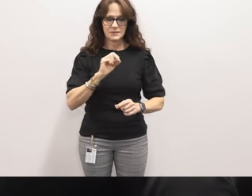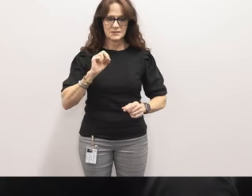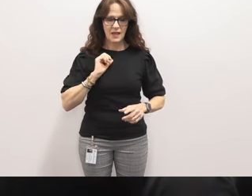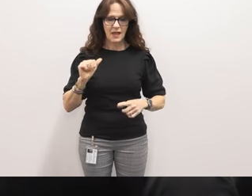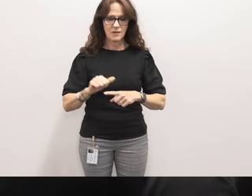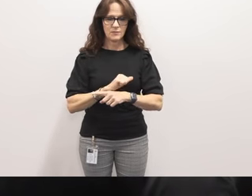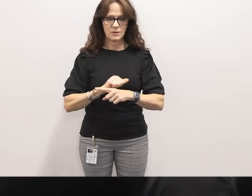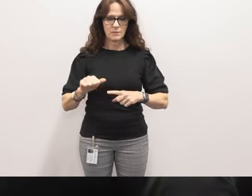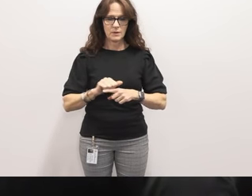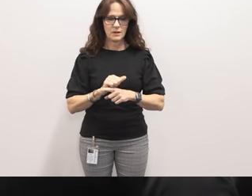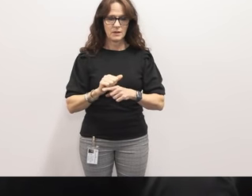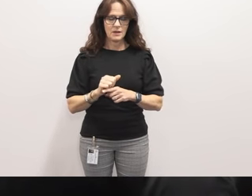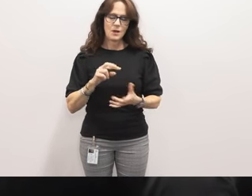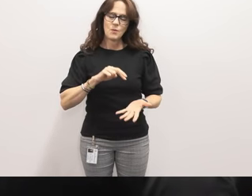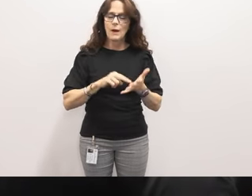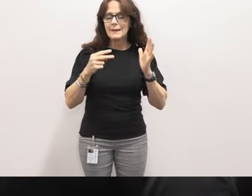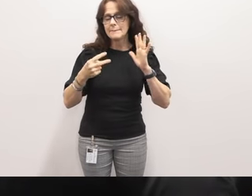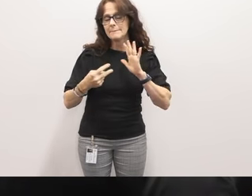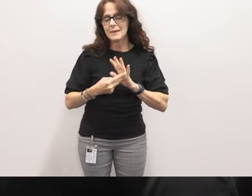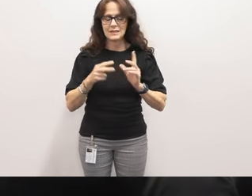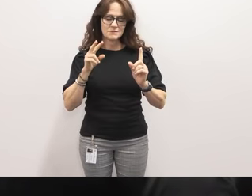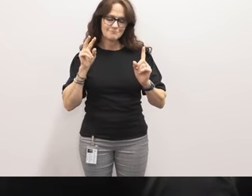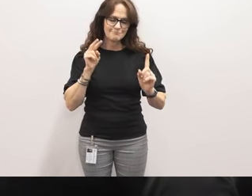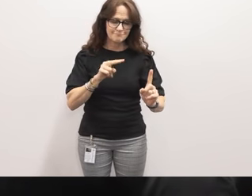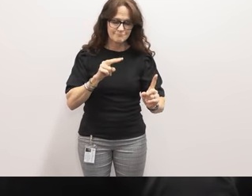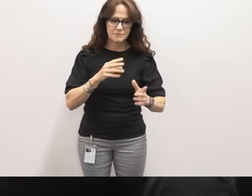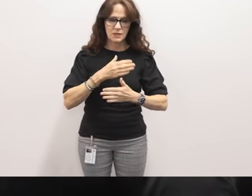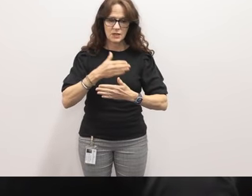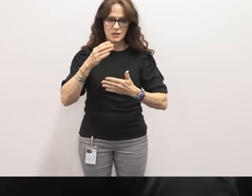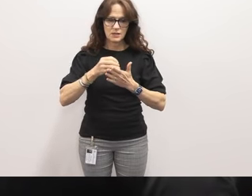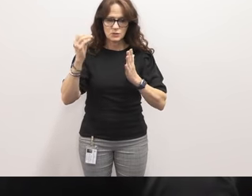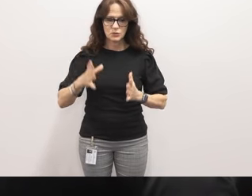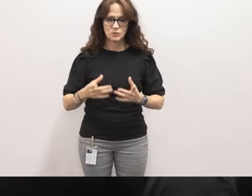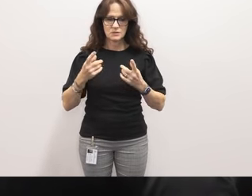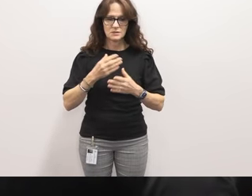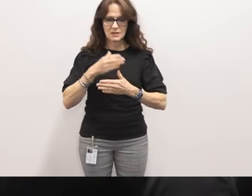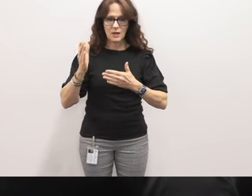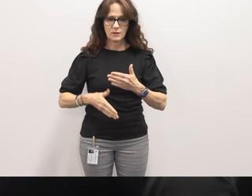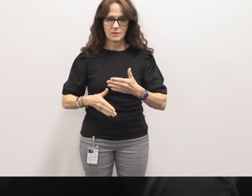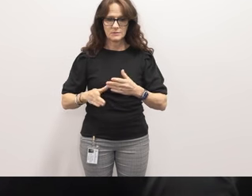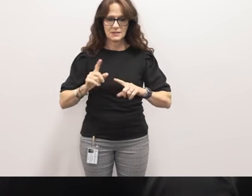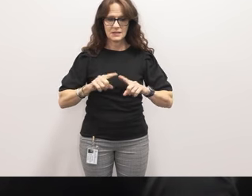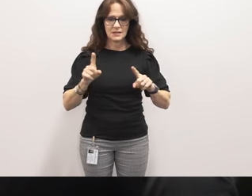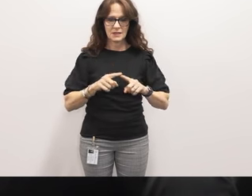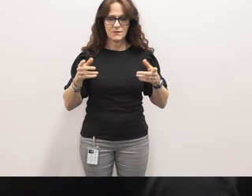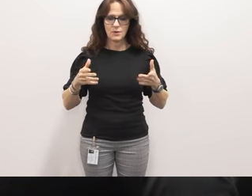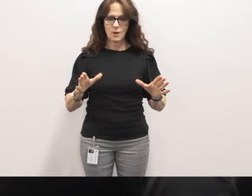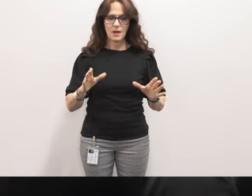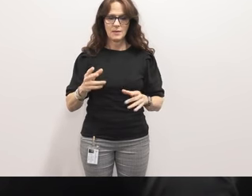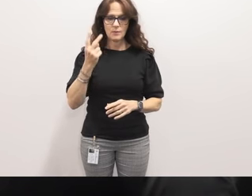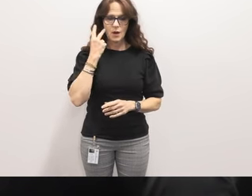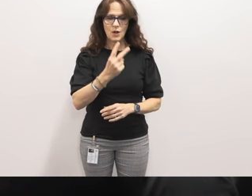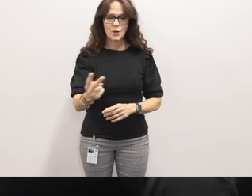what it means to be monitoring student outcomes in a different way. And so we're here today to do our look back.